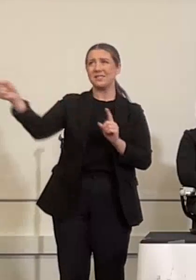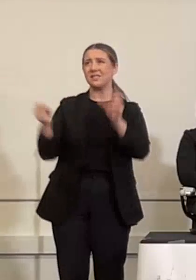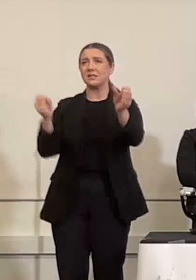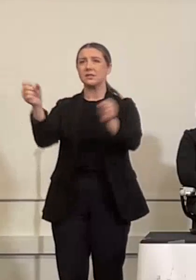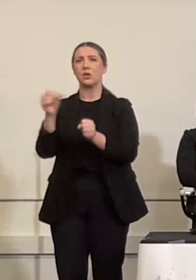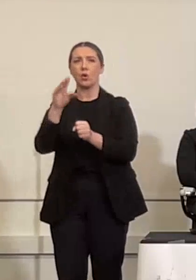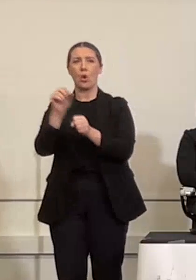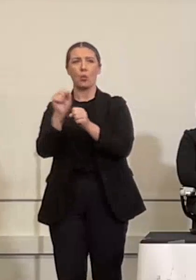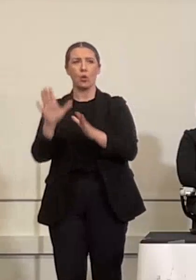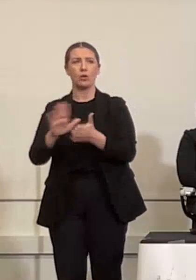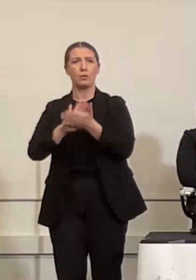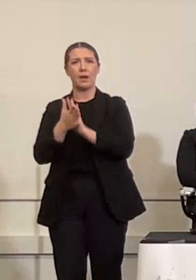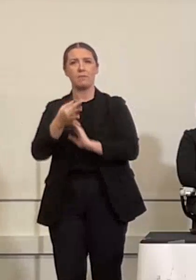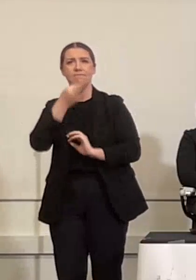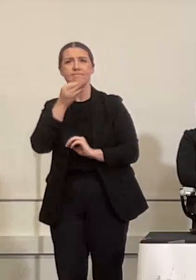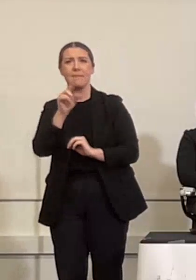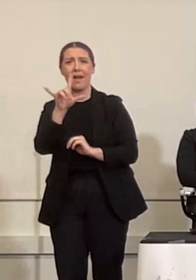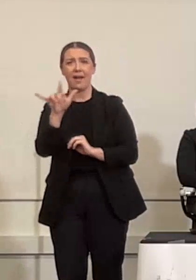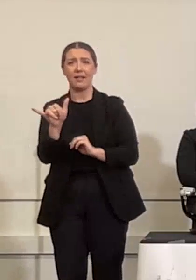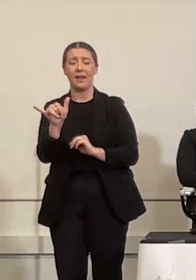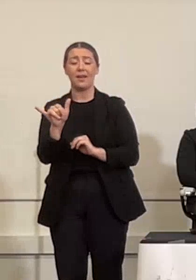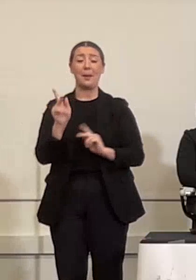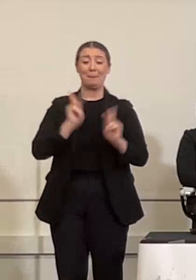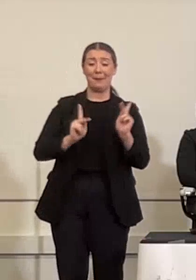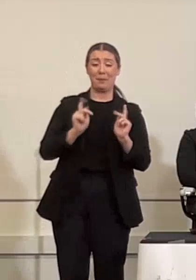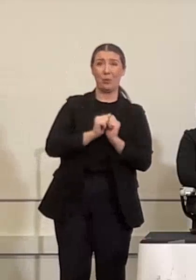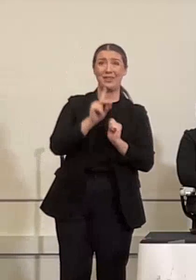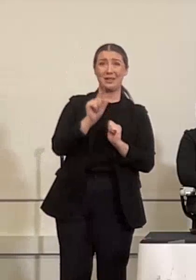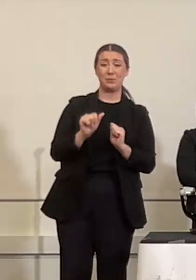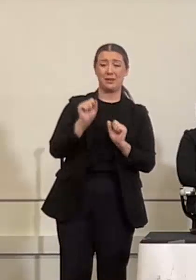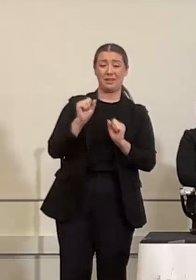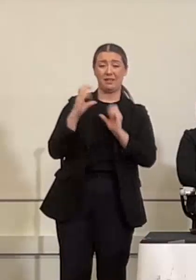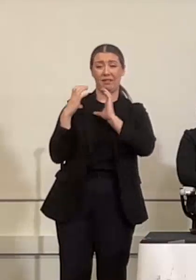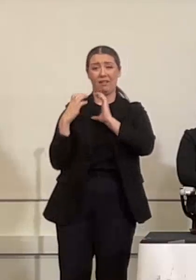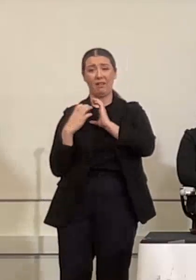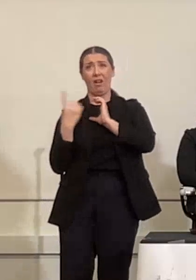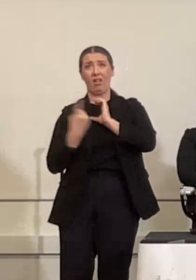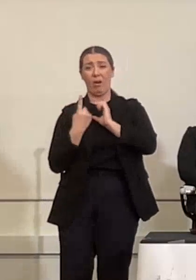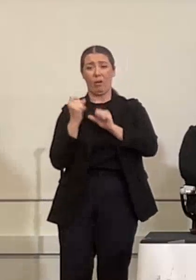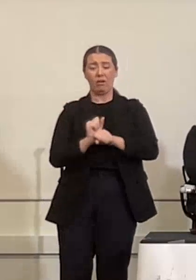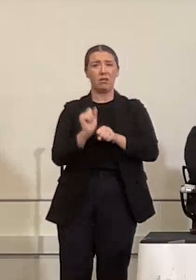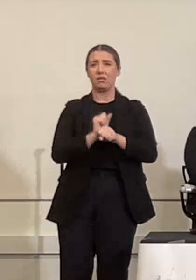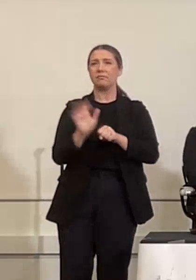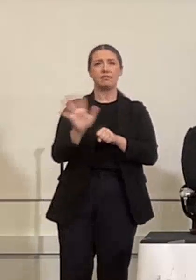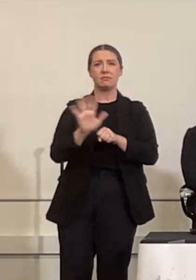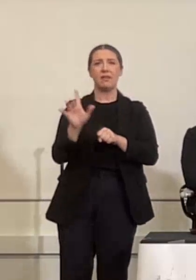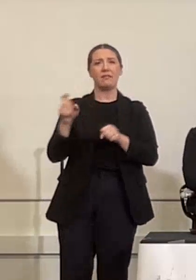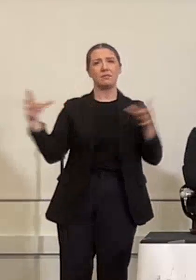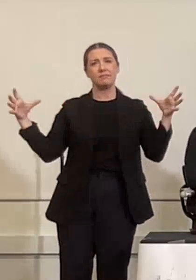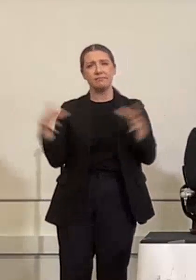because people with disabilities can't do it alone without the allies that come and support them.